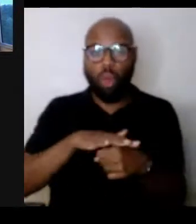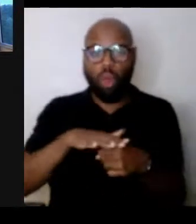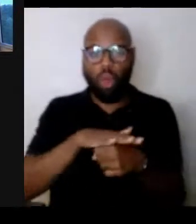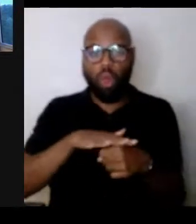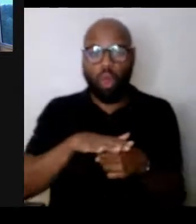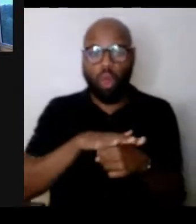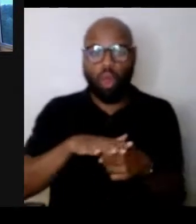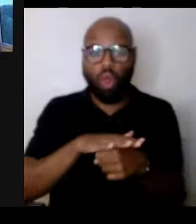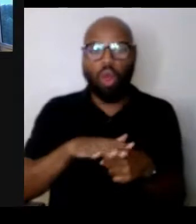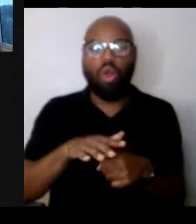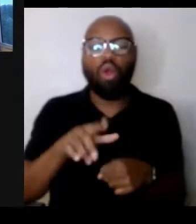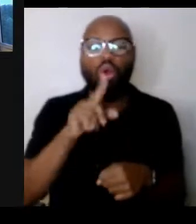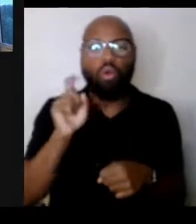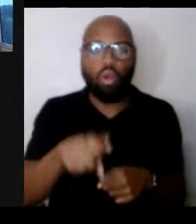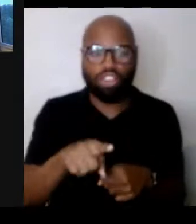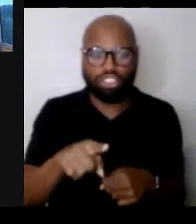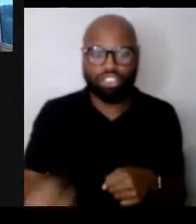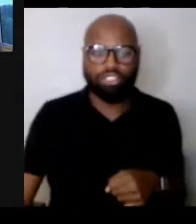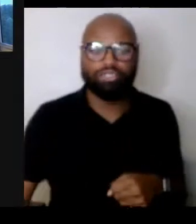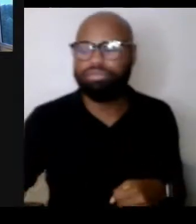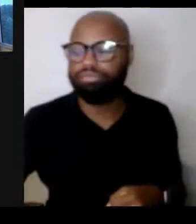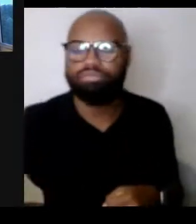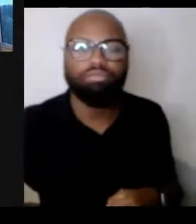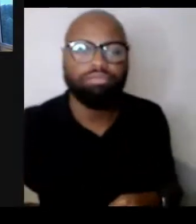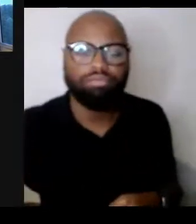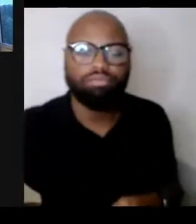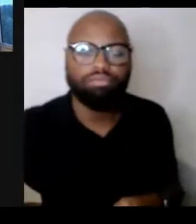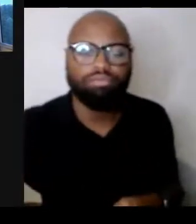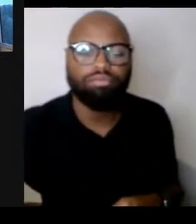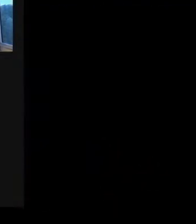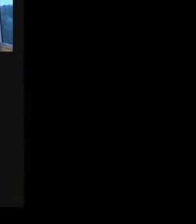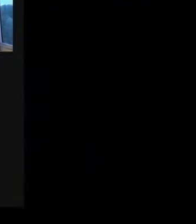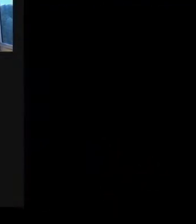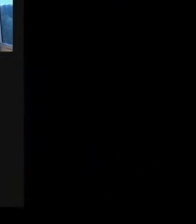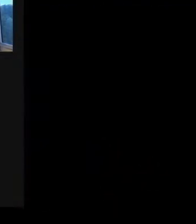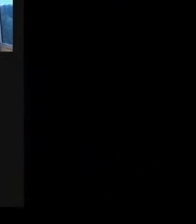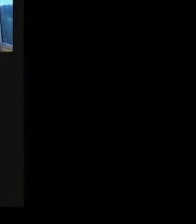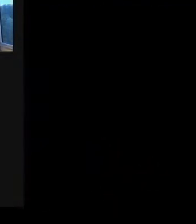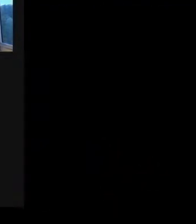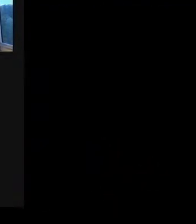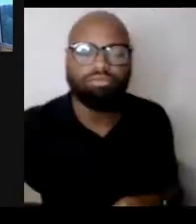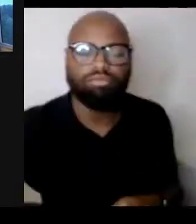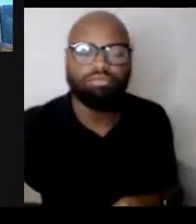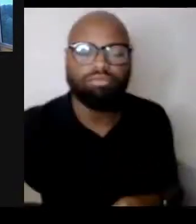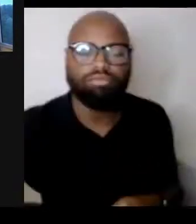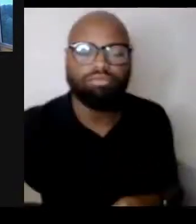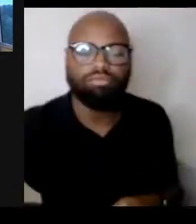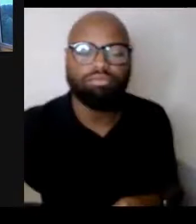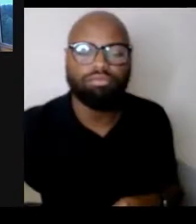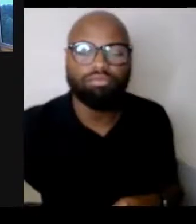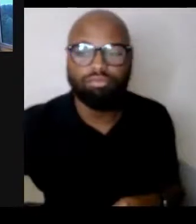And for those of you who are from New York City, let me know who will like to weigh in first here.